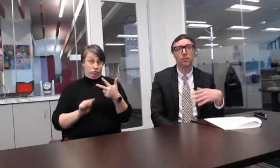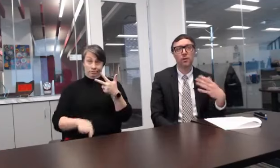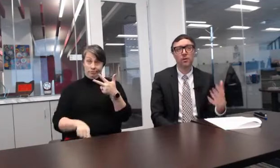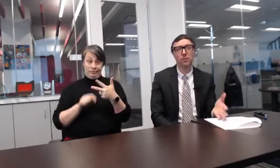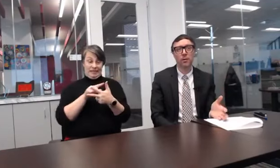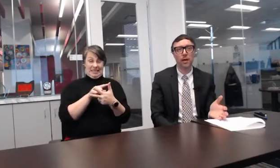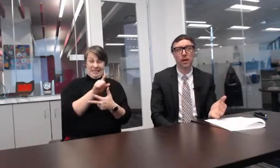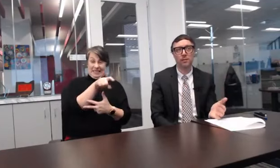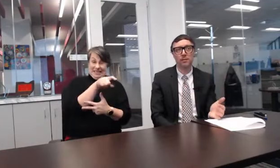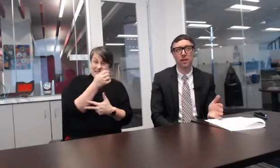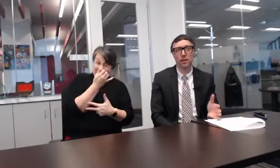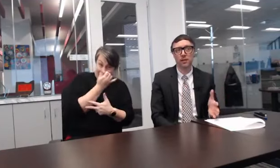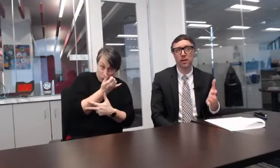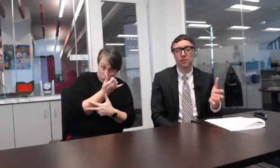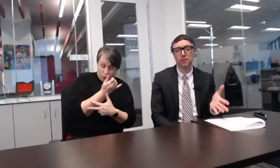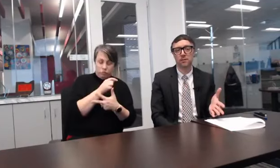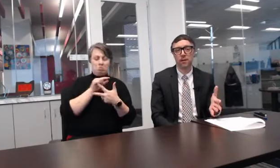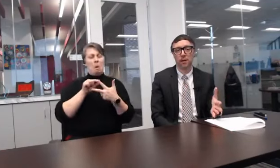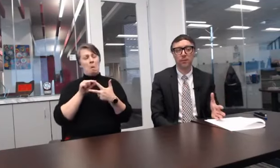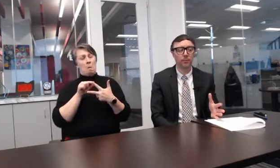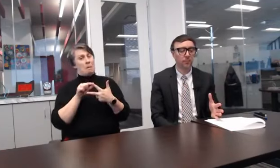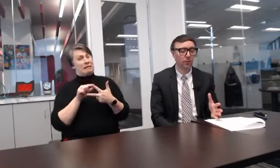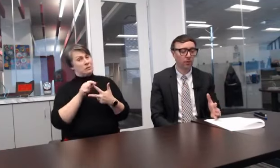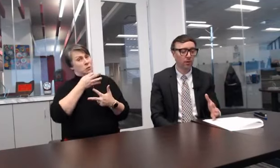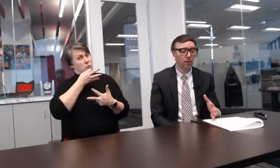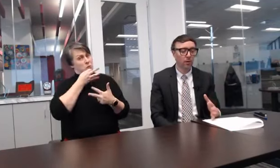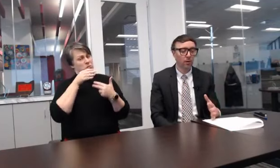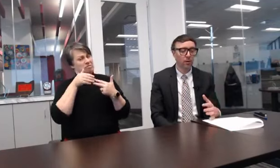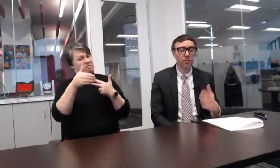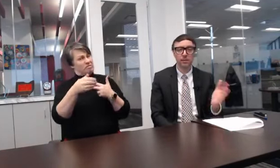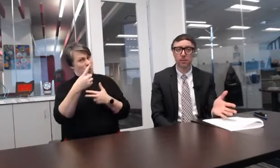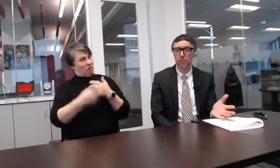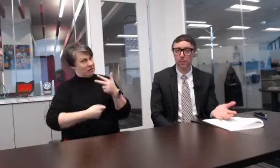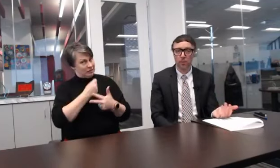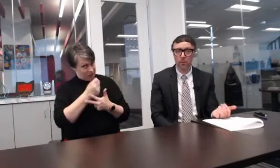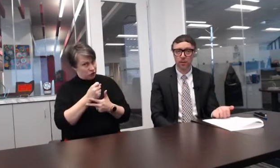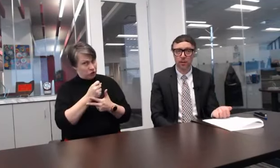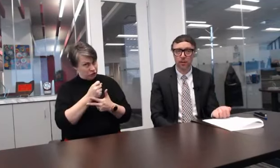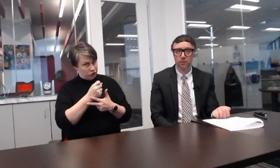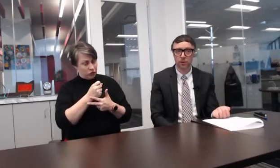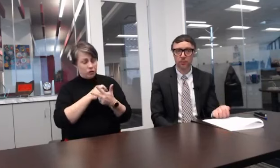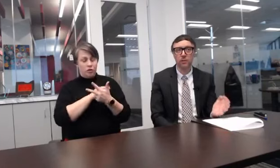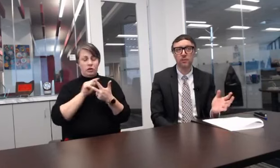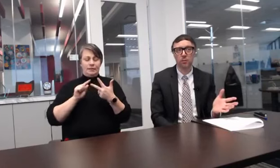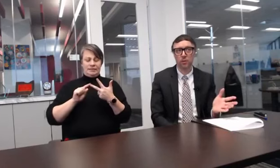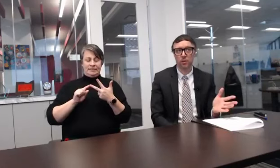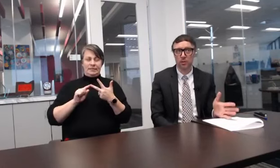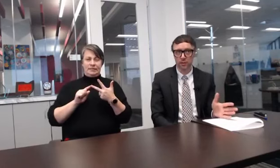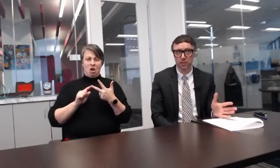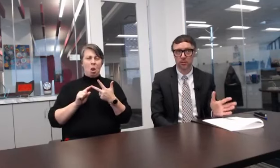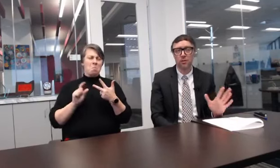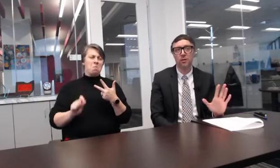Whether someone has a need that needs to met within the next 12 months, or neither.